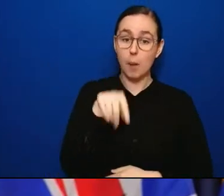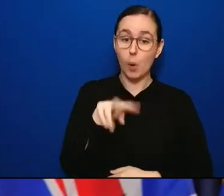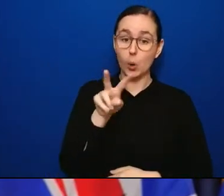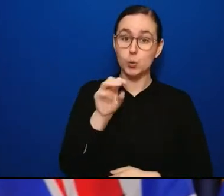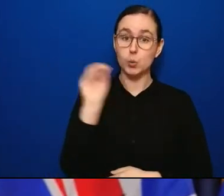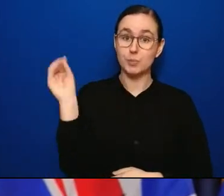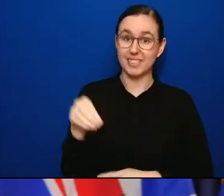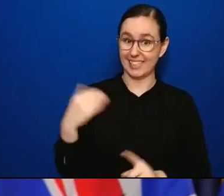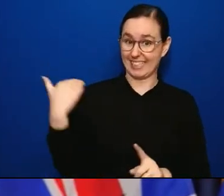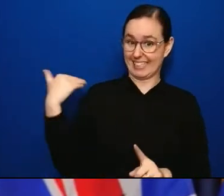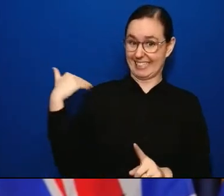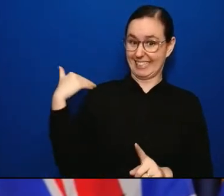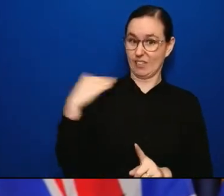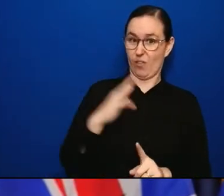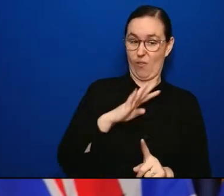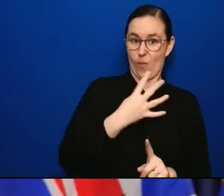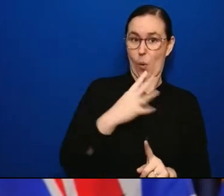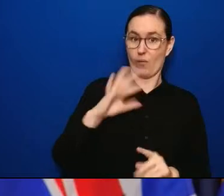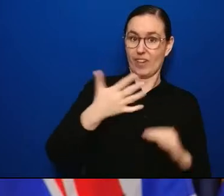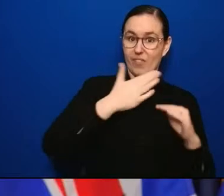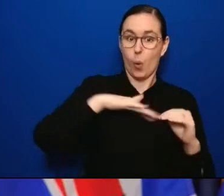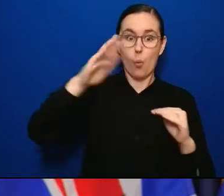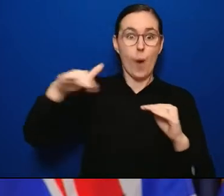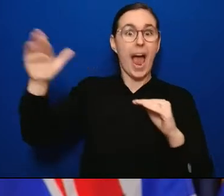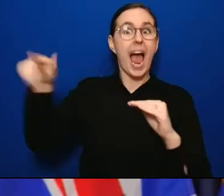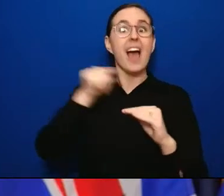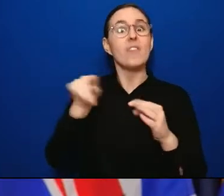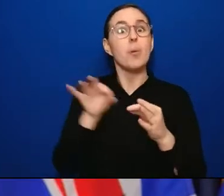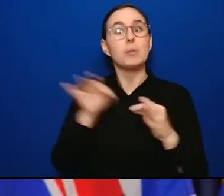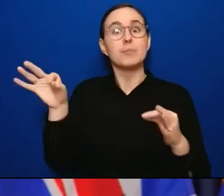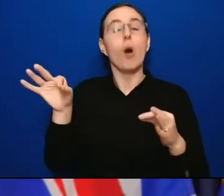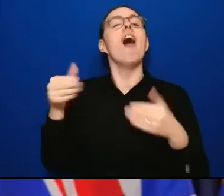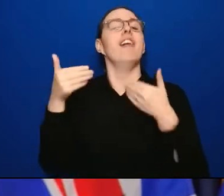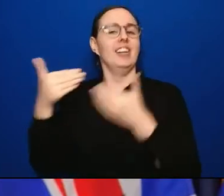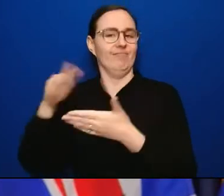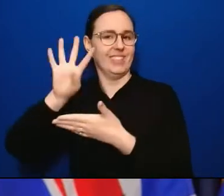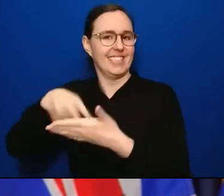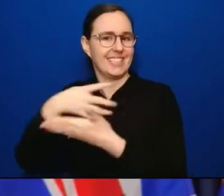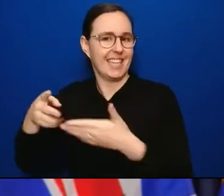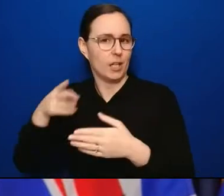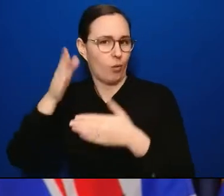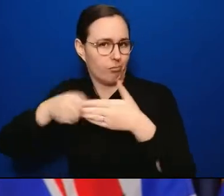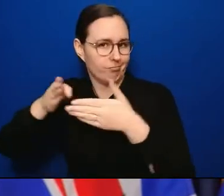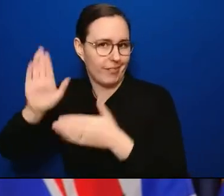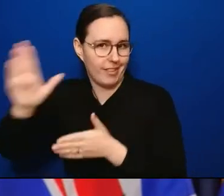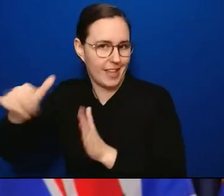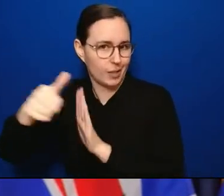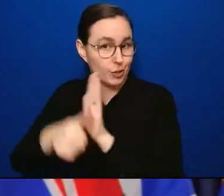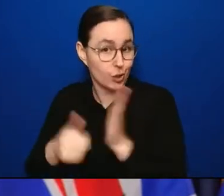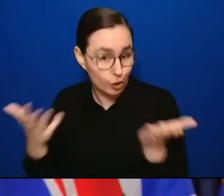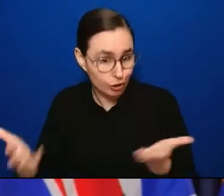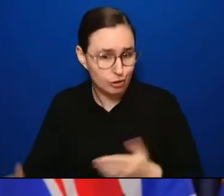and weighs four and five have now had their surgeries as well. I think it's worthy of paused by